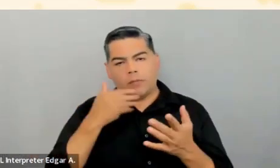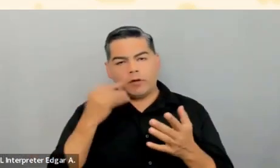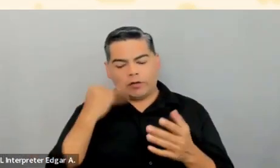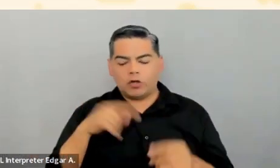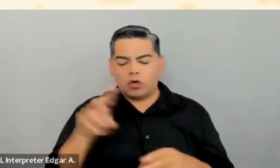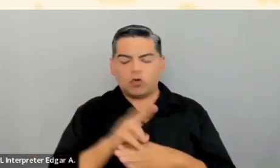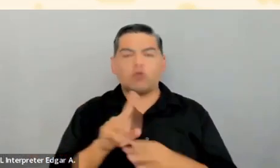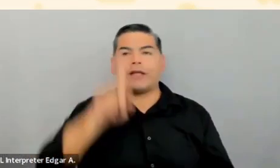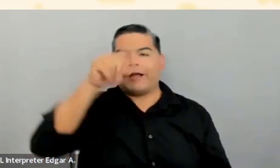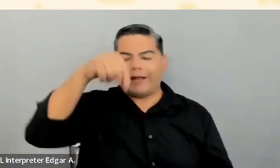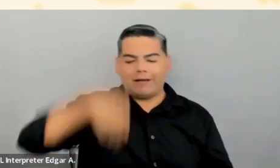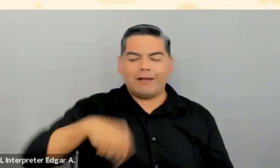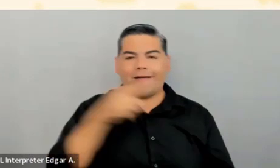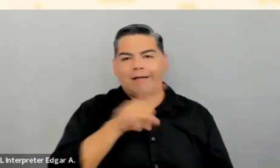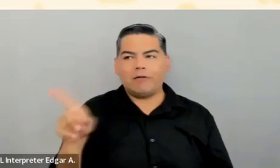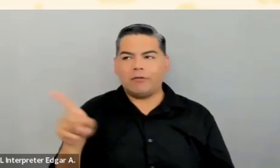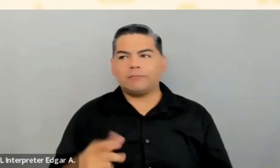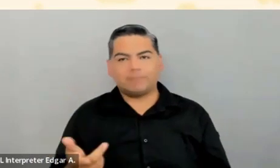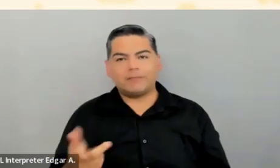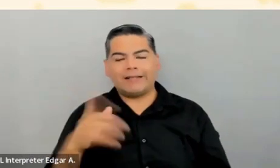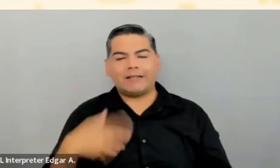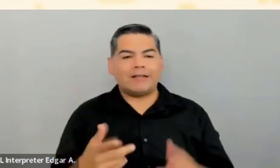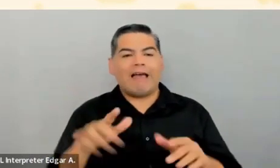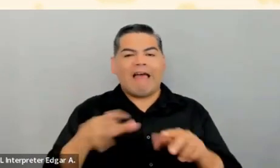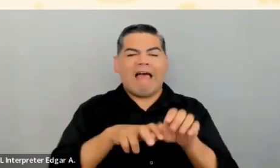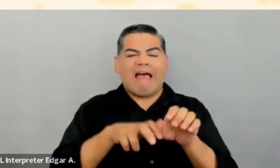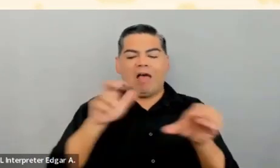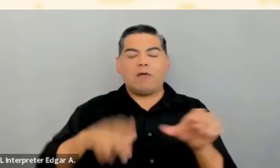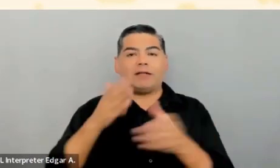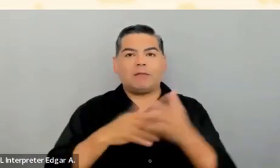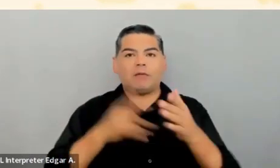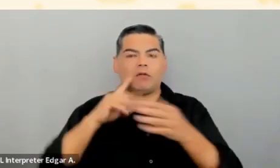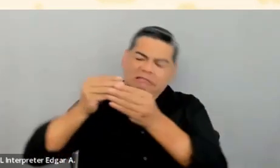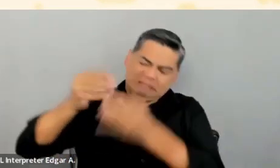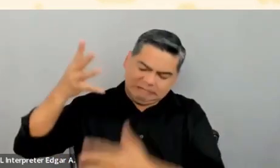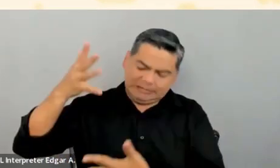to manage some of those menus and get out of some of those deeper menus? Yes.